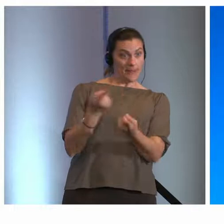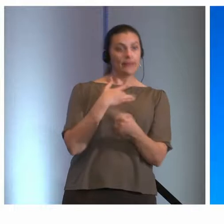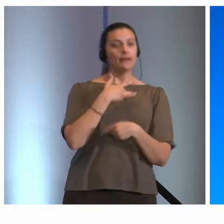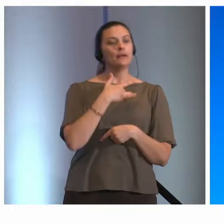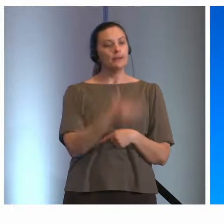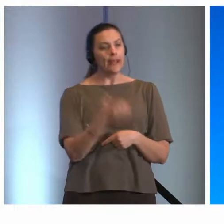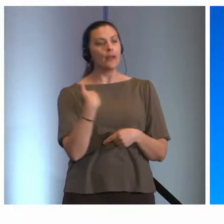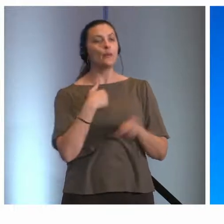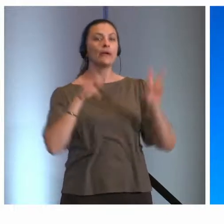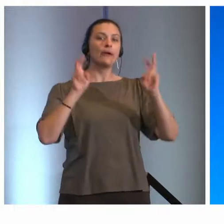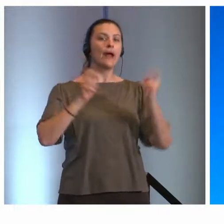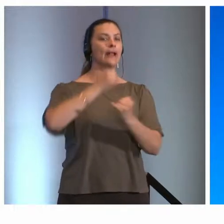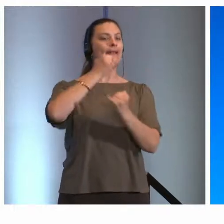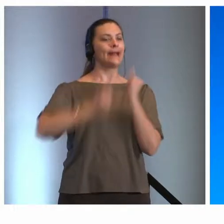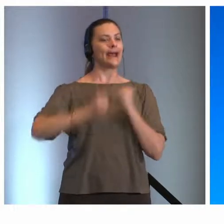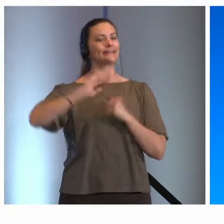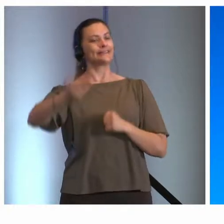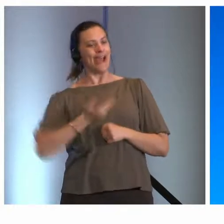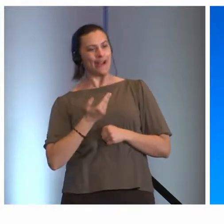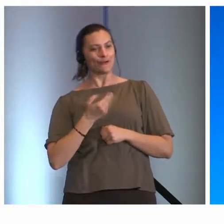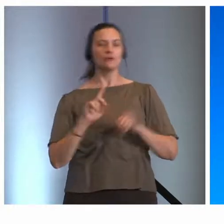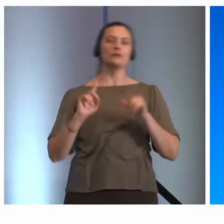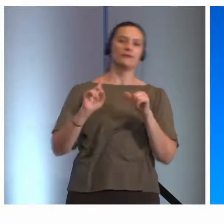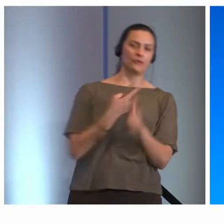a time, when this community is -- last to be hired, first to